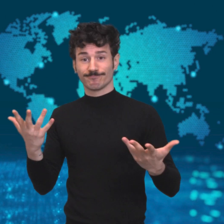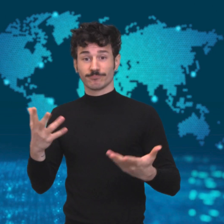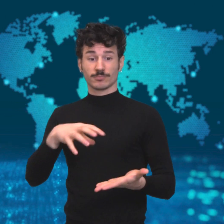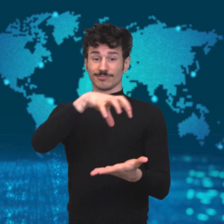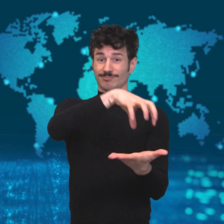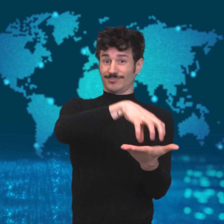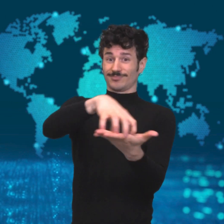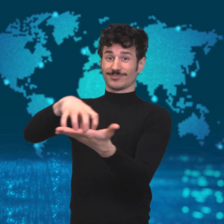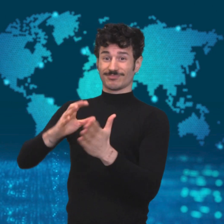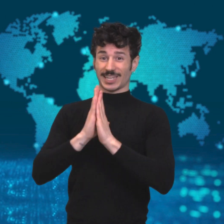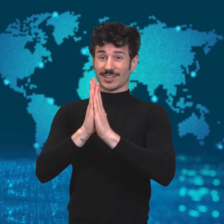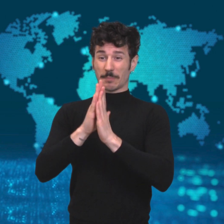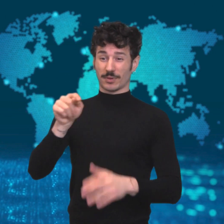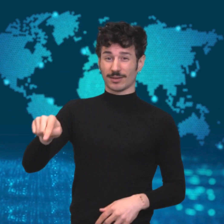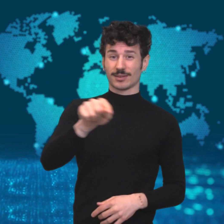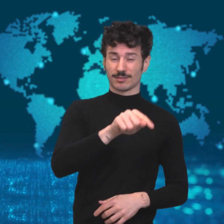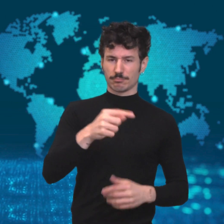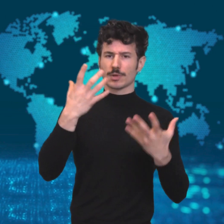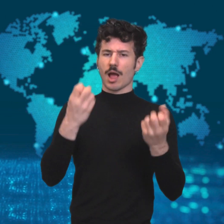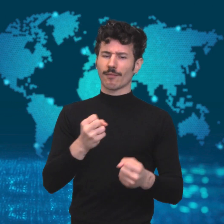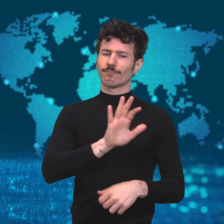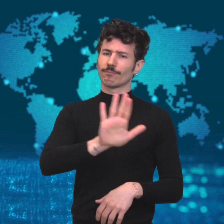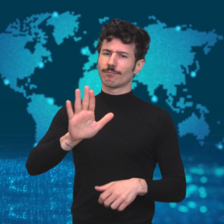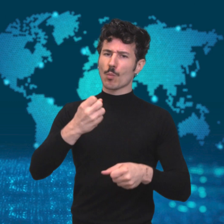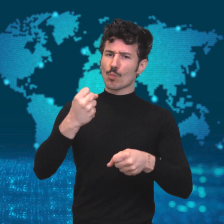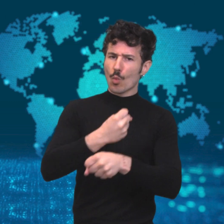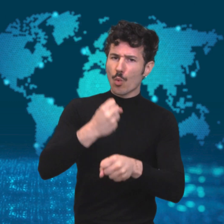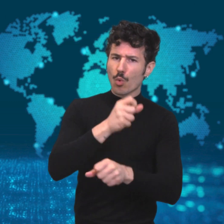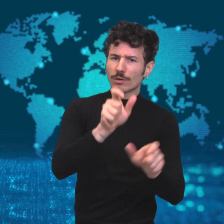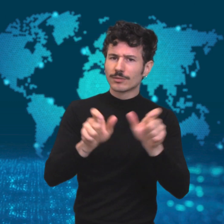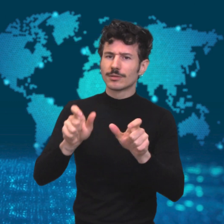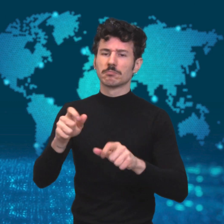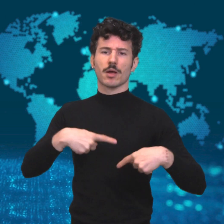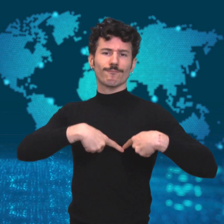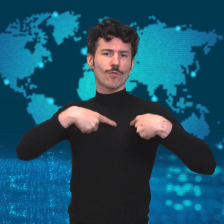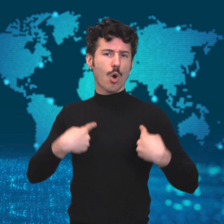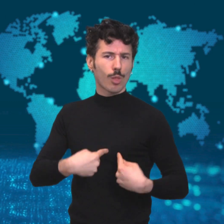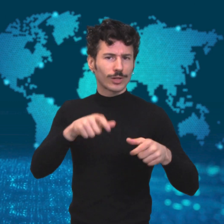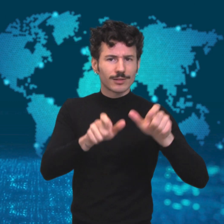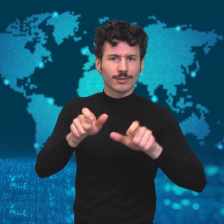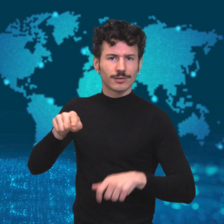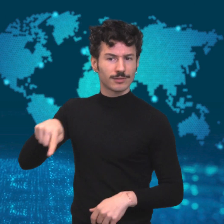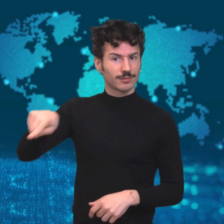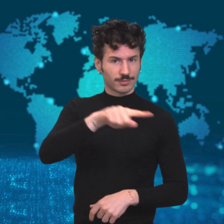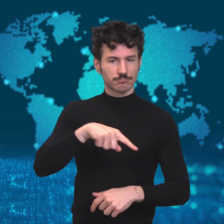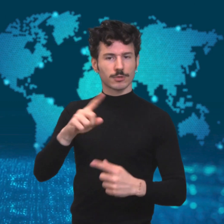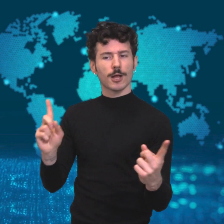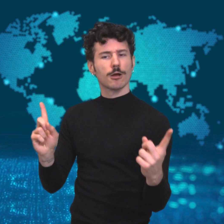starvation. Dozens of temple staff and volunteers